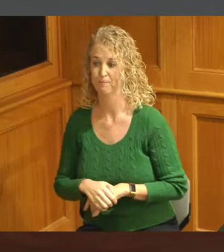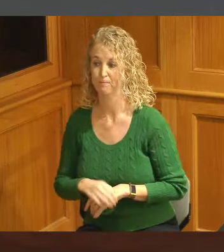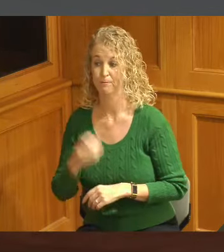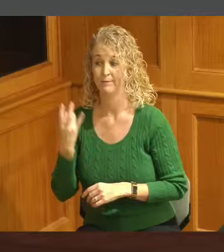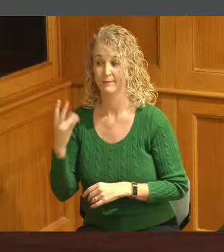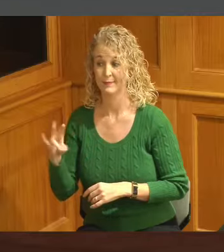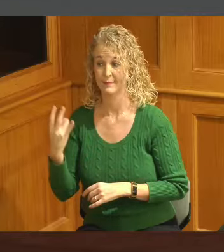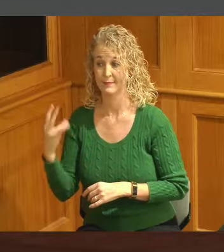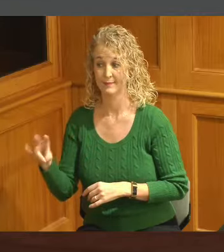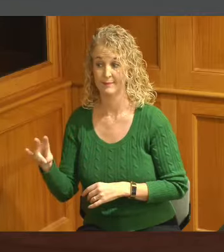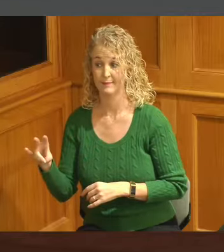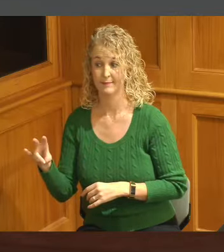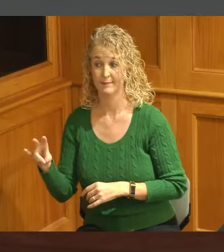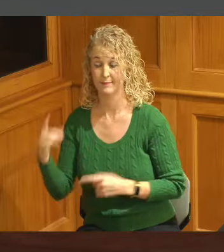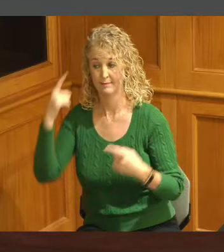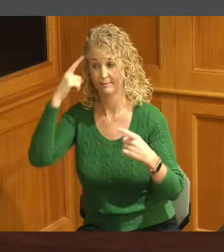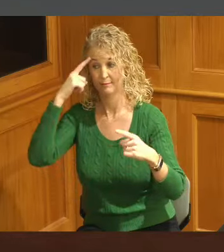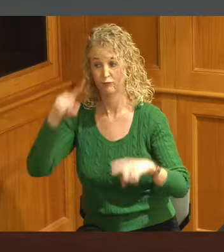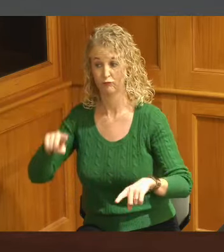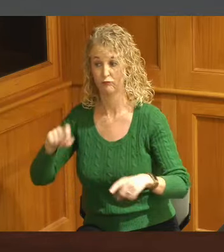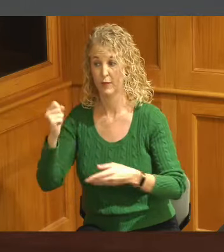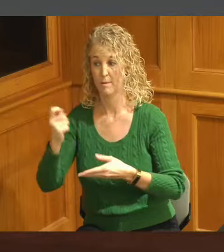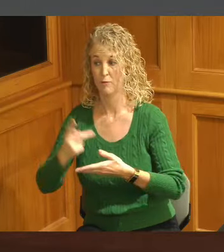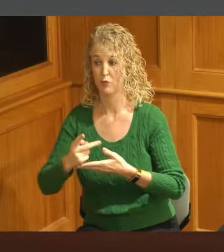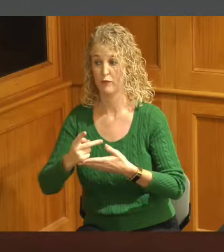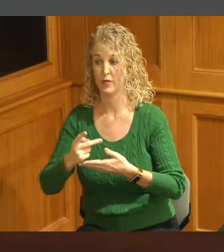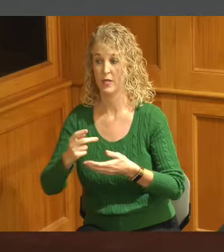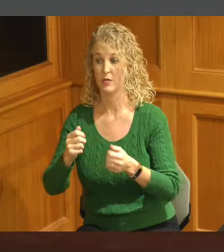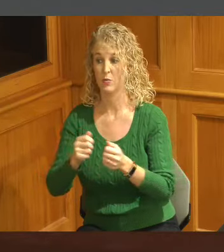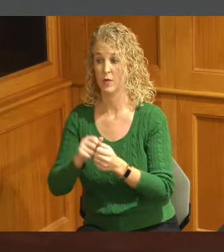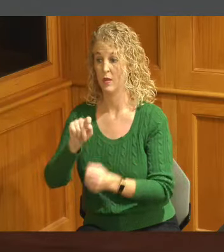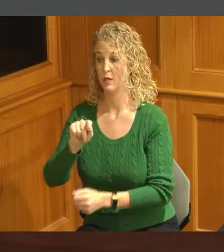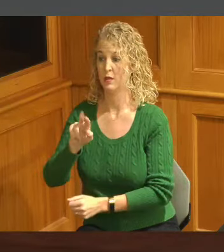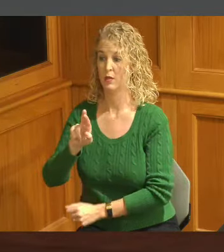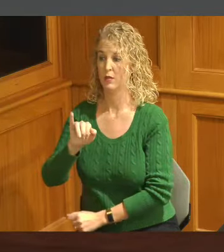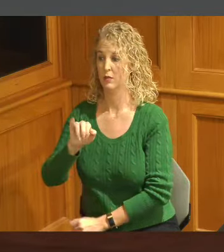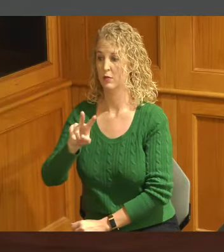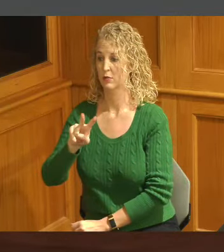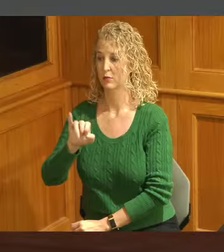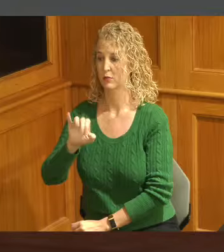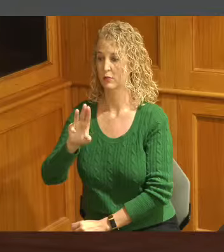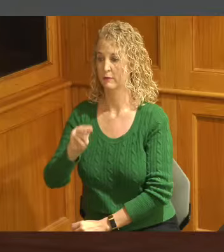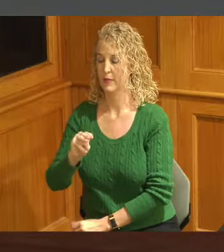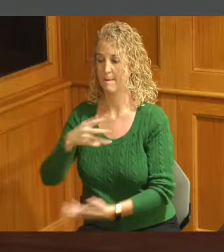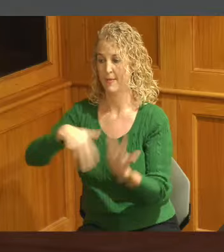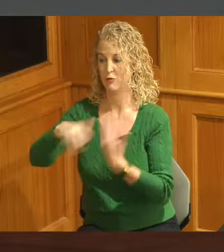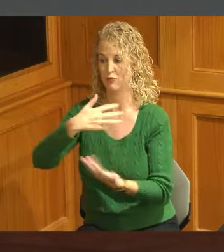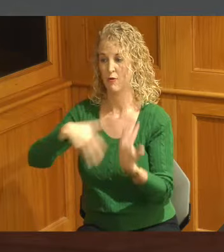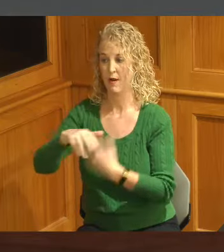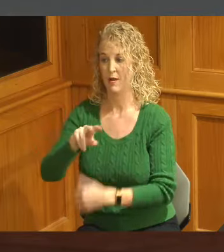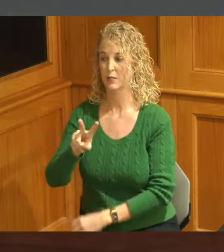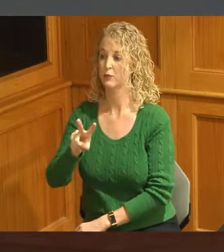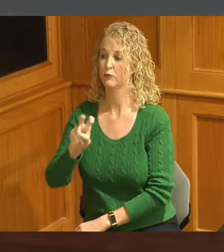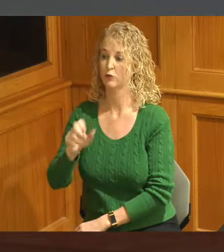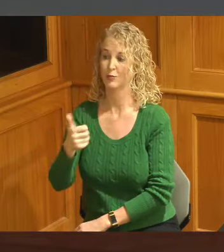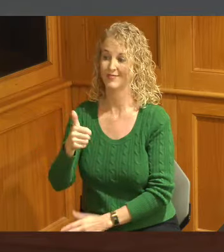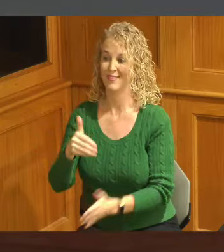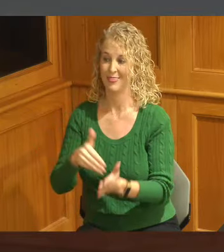number 17 is a resolution authorizing an agreement with Tribium Interactive for $210,232.